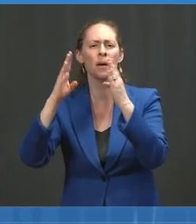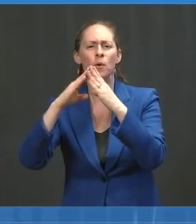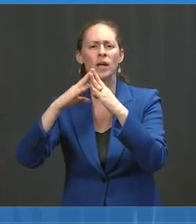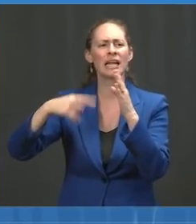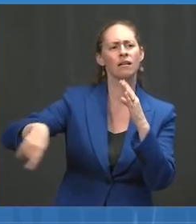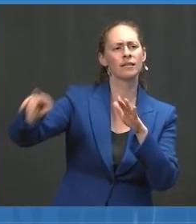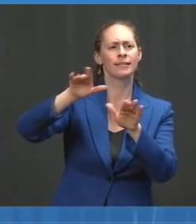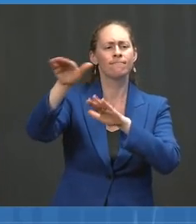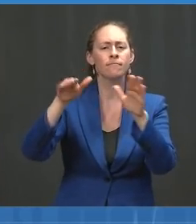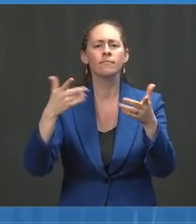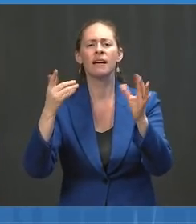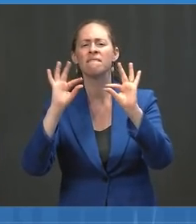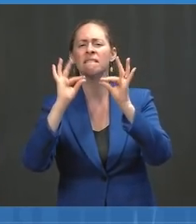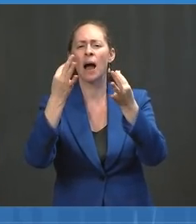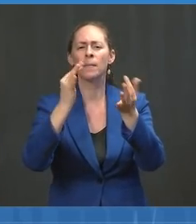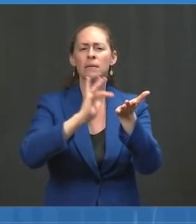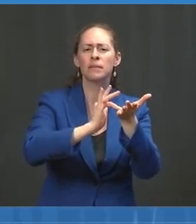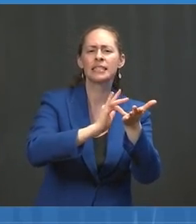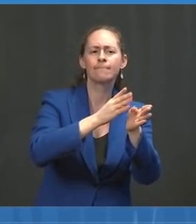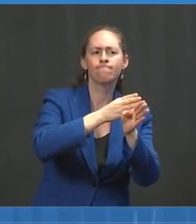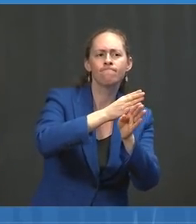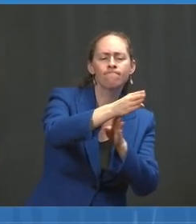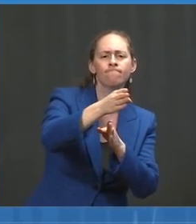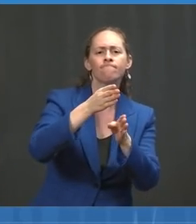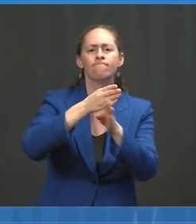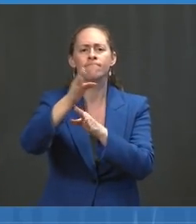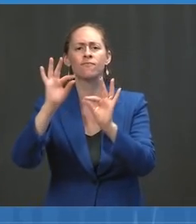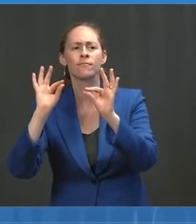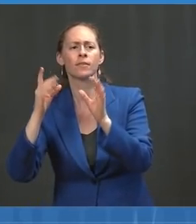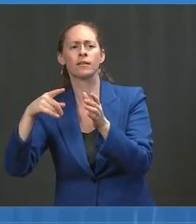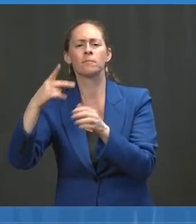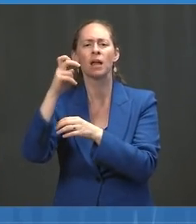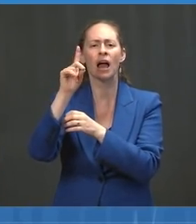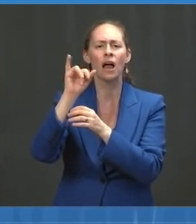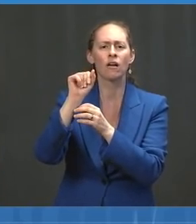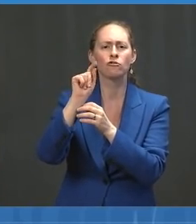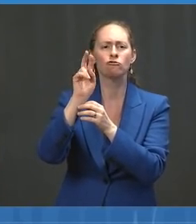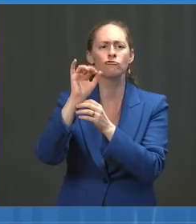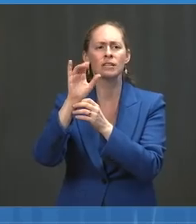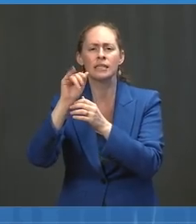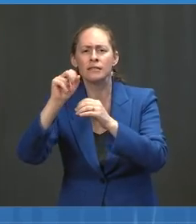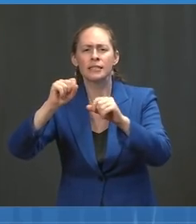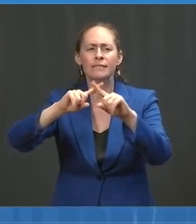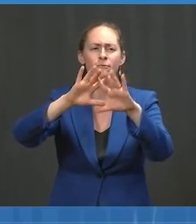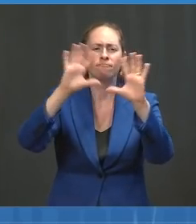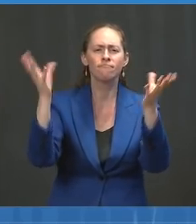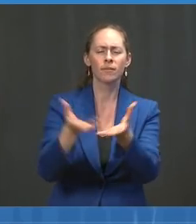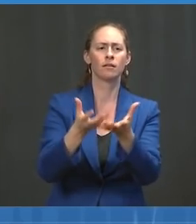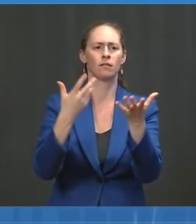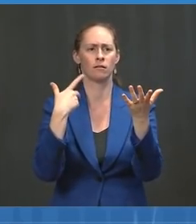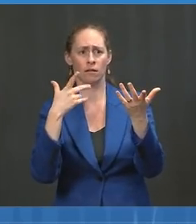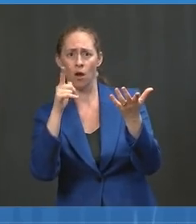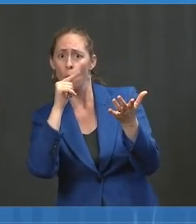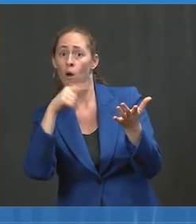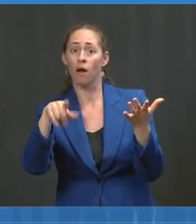and other primary care providers to make sure that they are talking to their patients. We're also doing sessions where we're talking directly to communities,